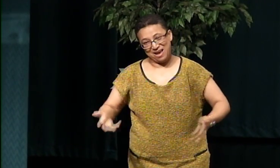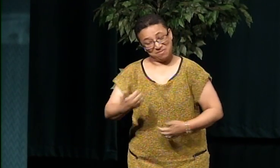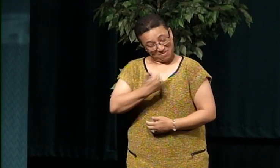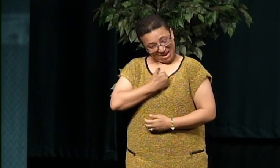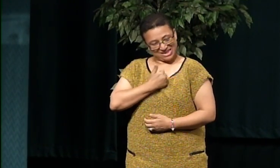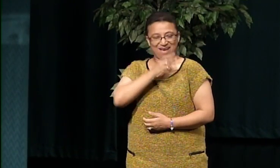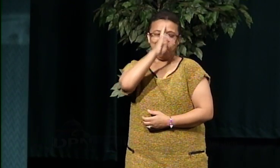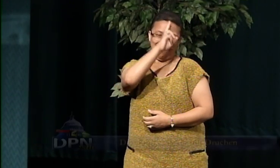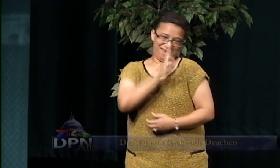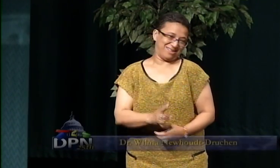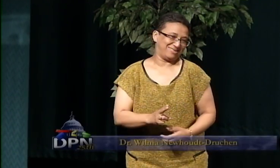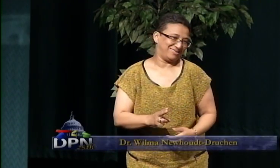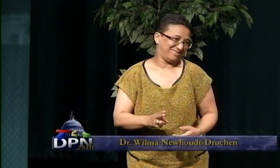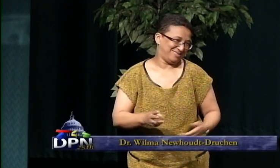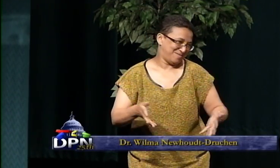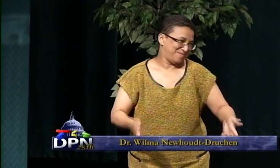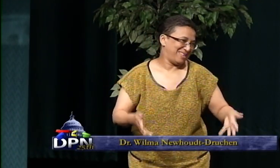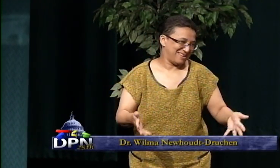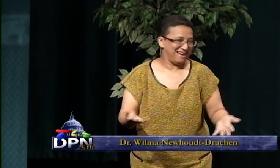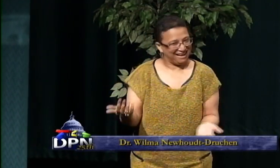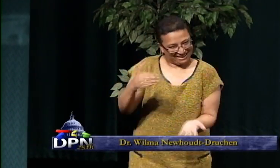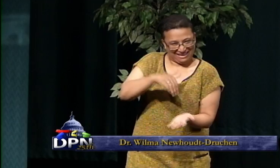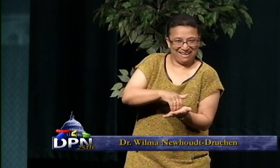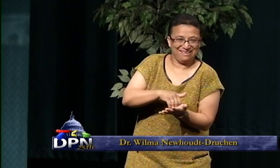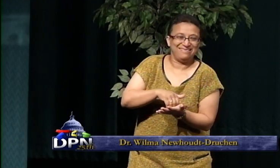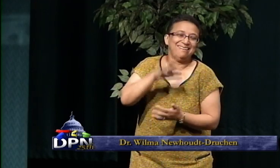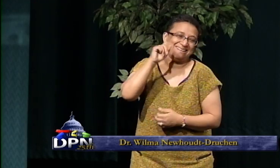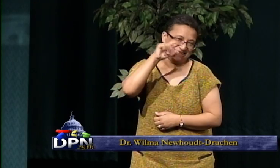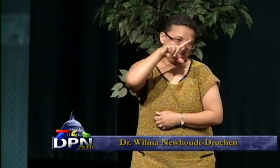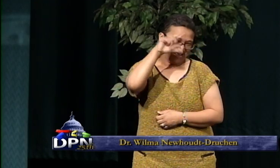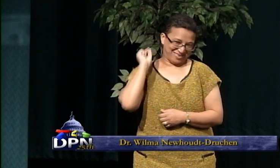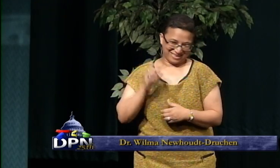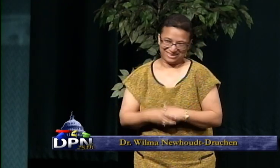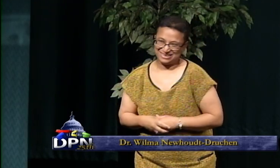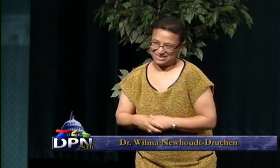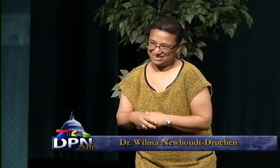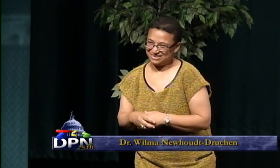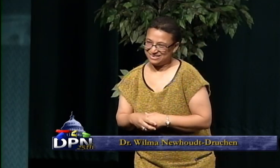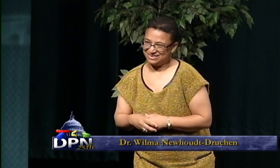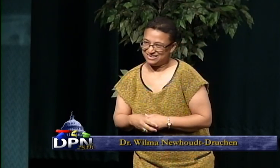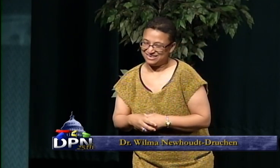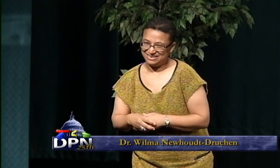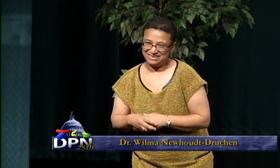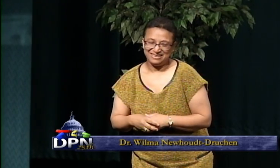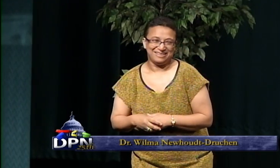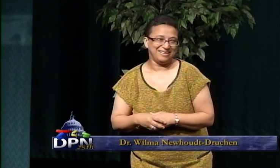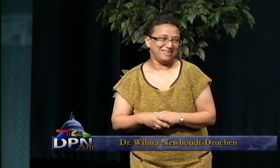I am very happy to be here. I really am honored to be here again at Gallaudet.